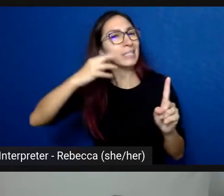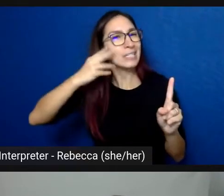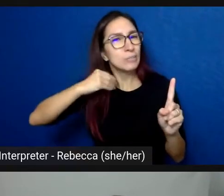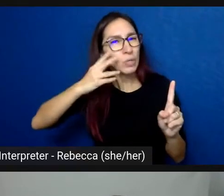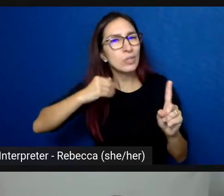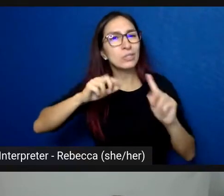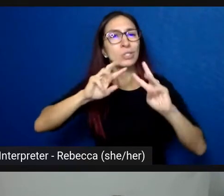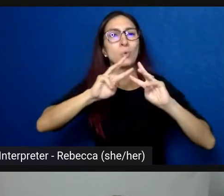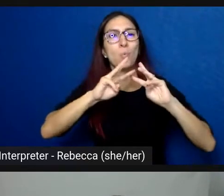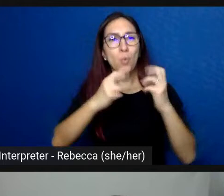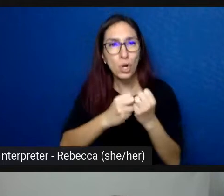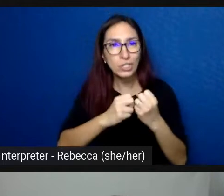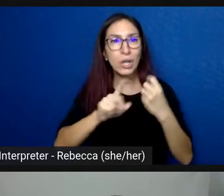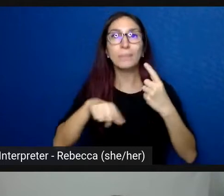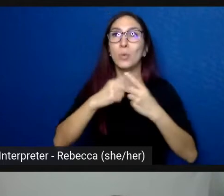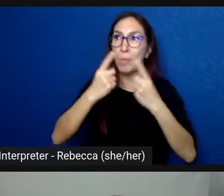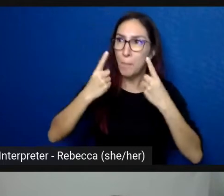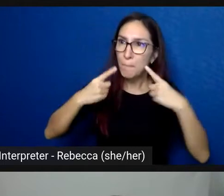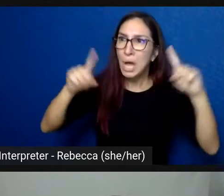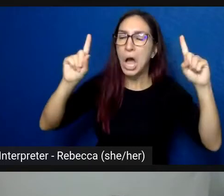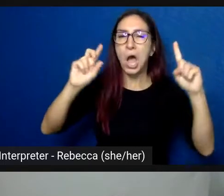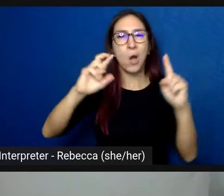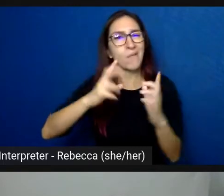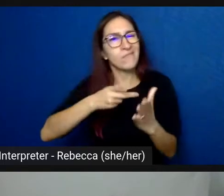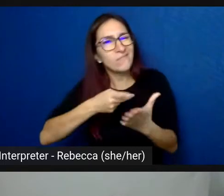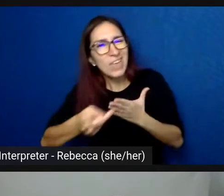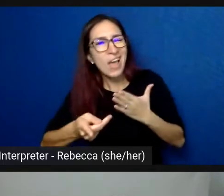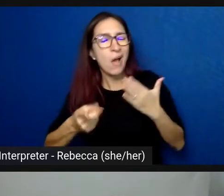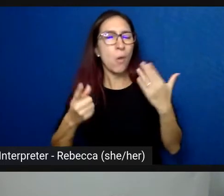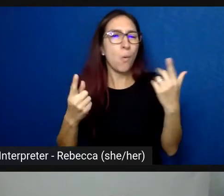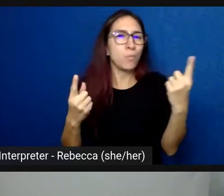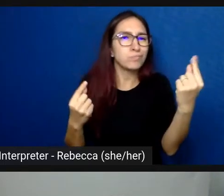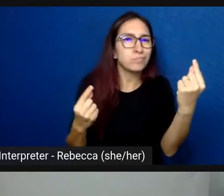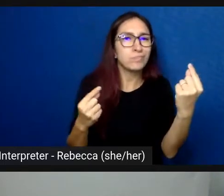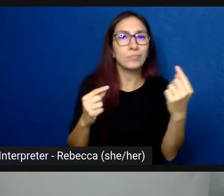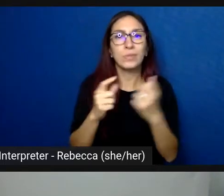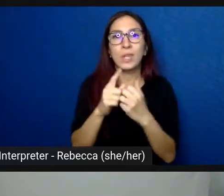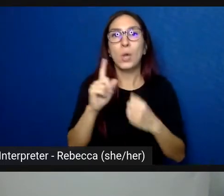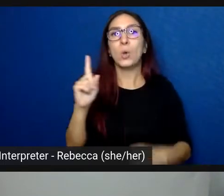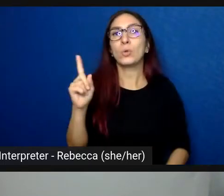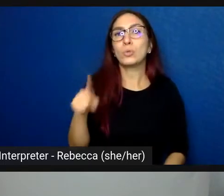or when they don't work, that you can see where the glitches really are.